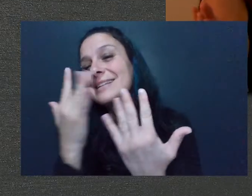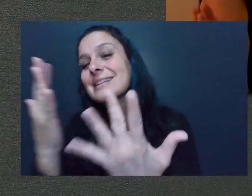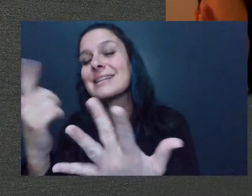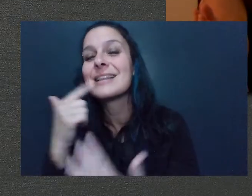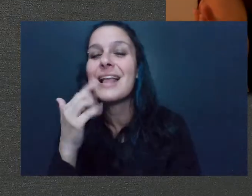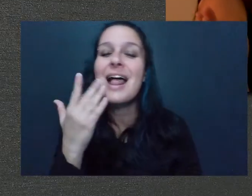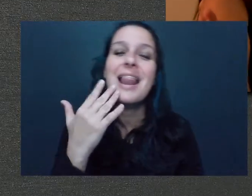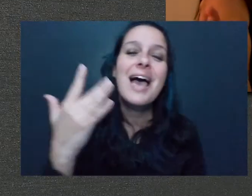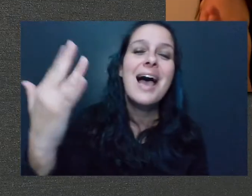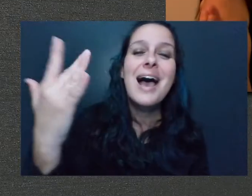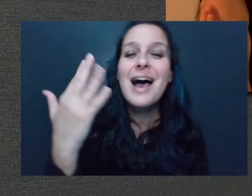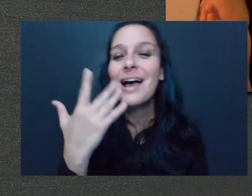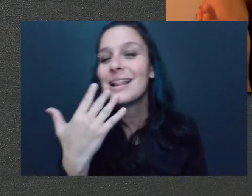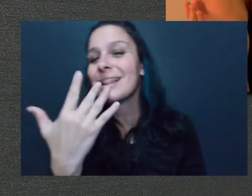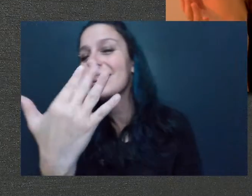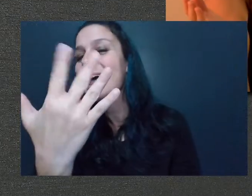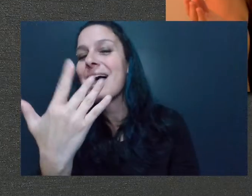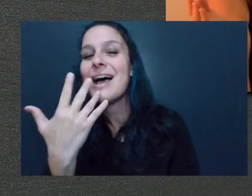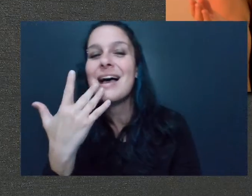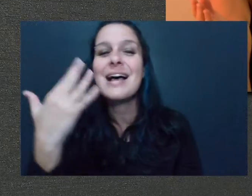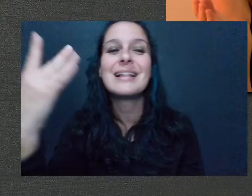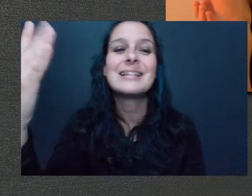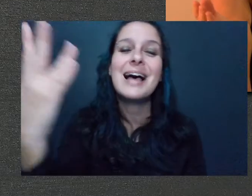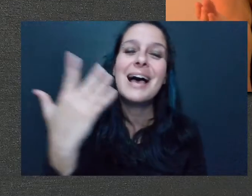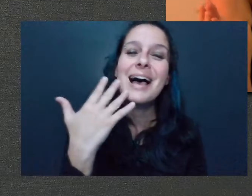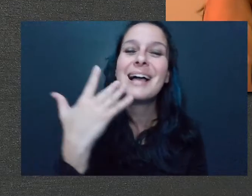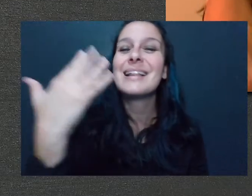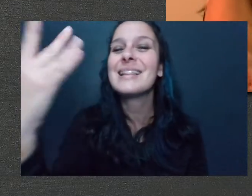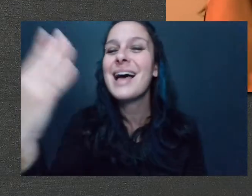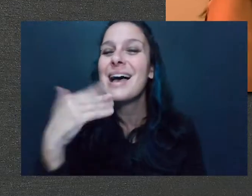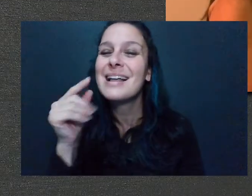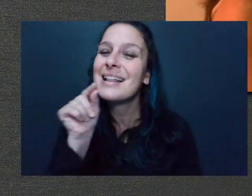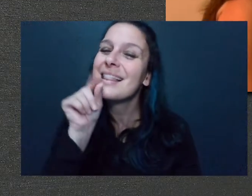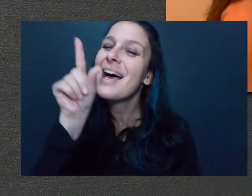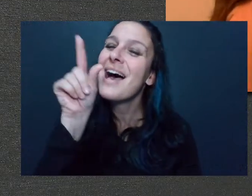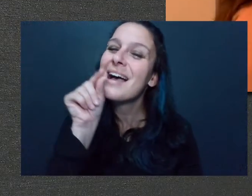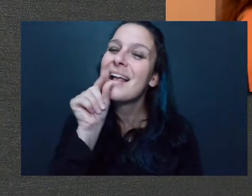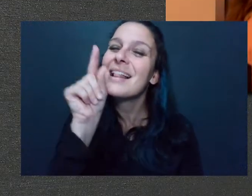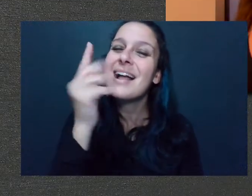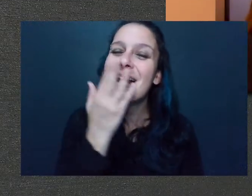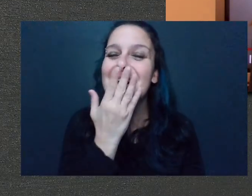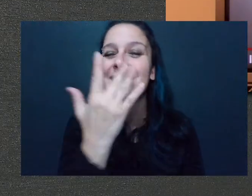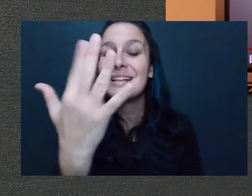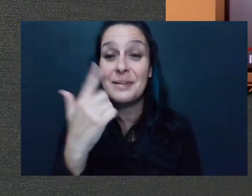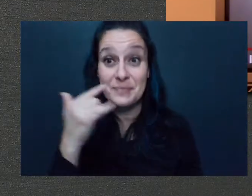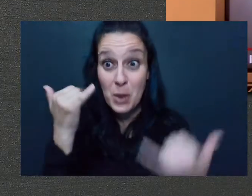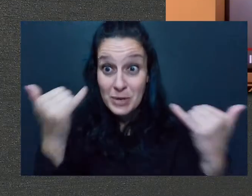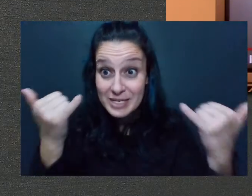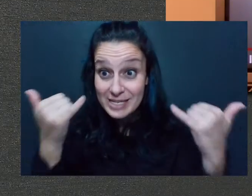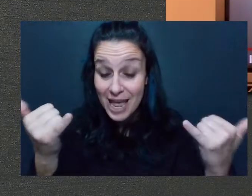La, la, la, la, la And you know what? That's what we're gonna do next.